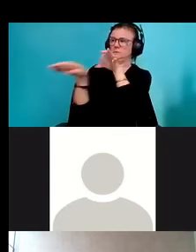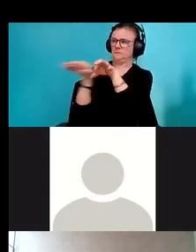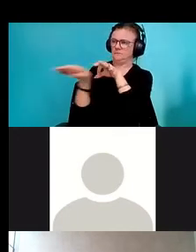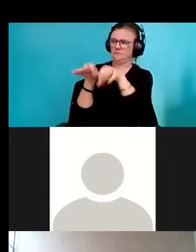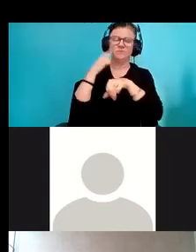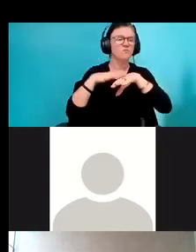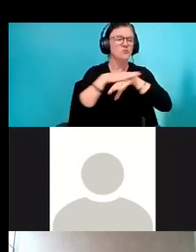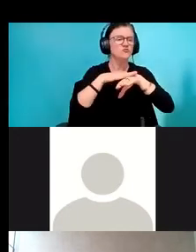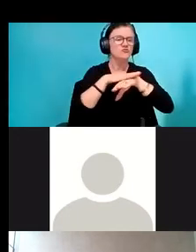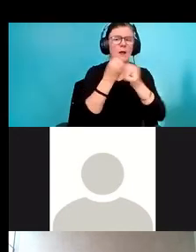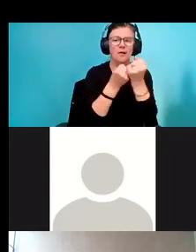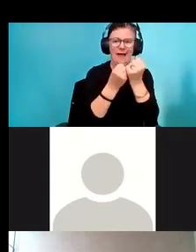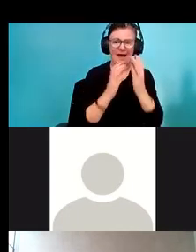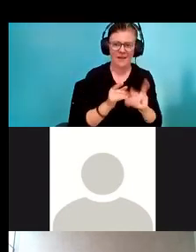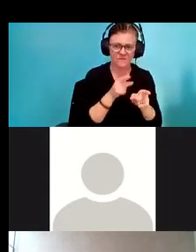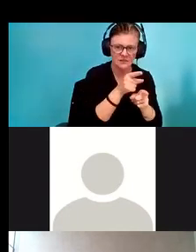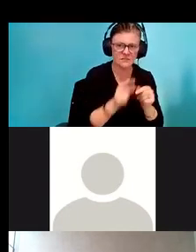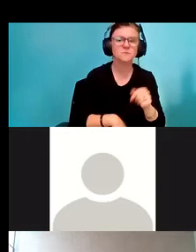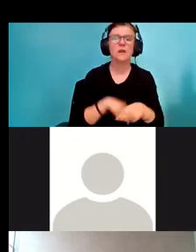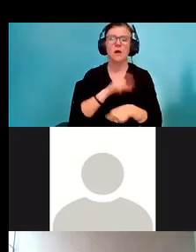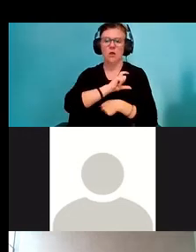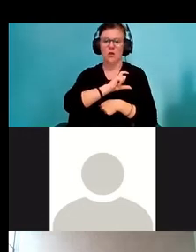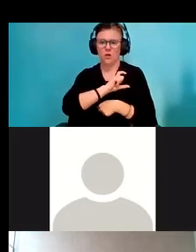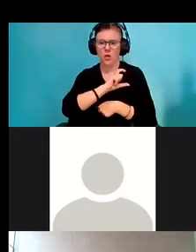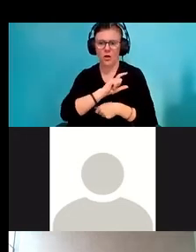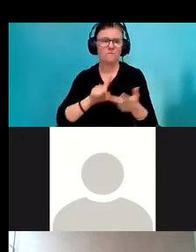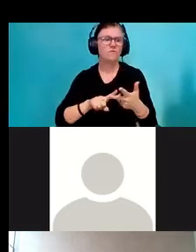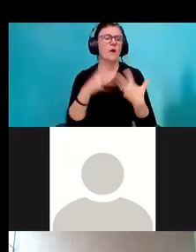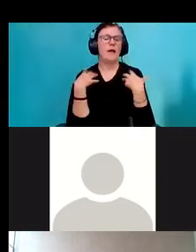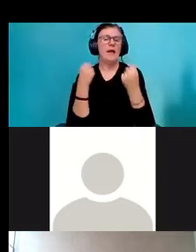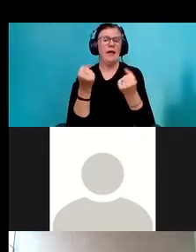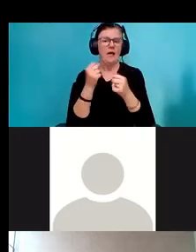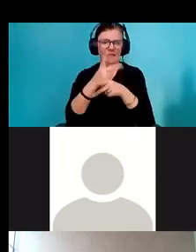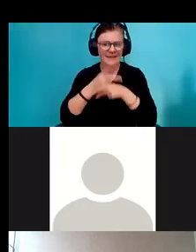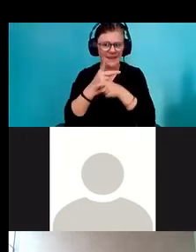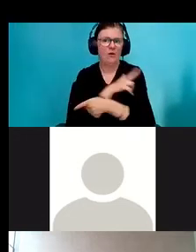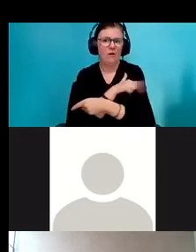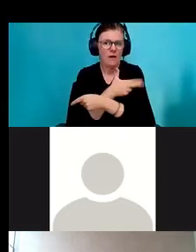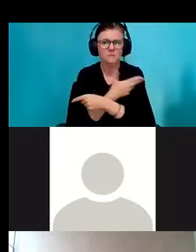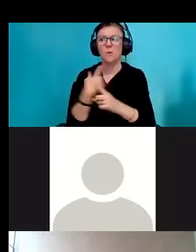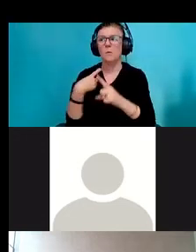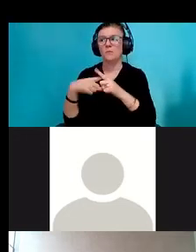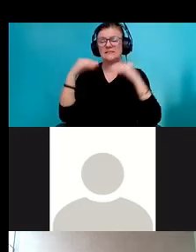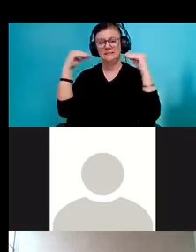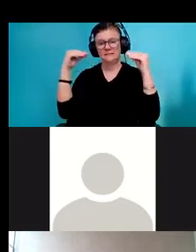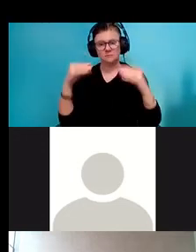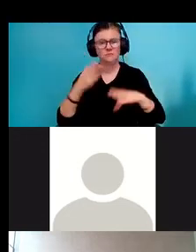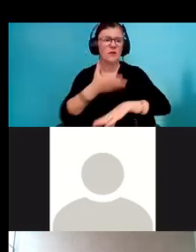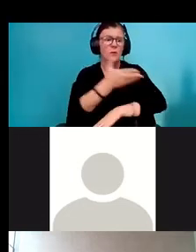advocates, law enforcement health, care workers and educators to improve their knowledge,